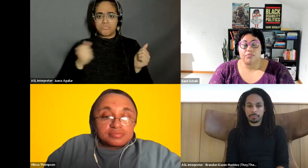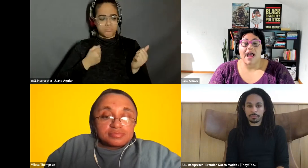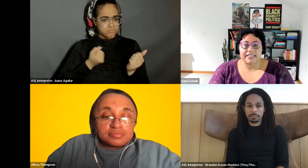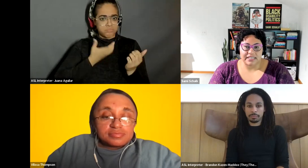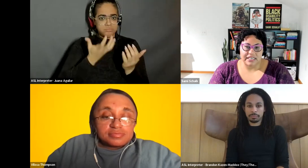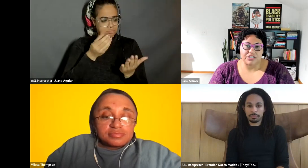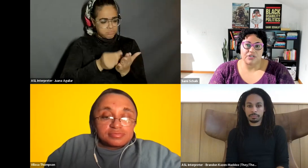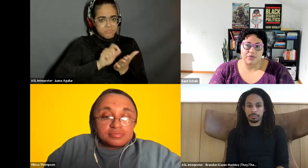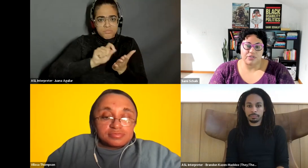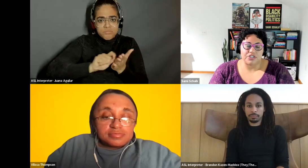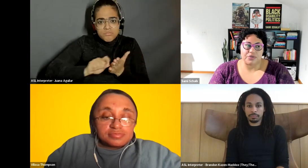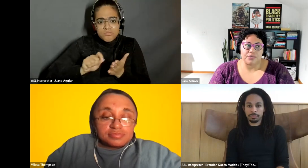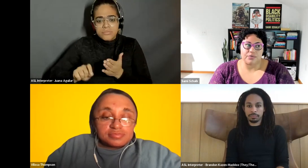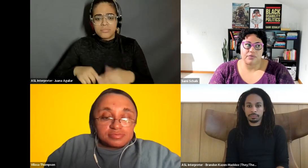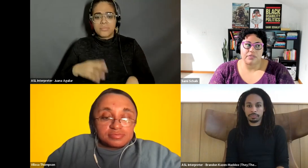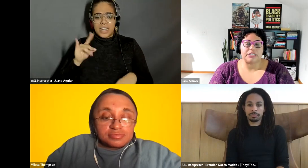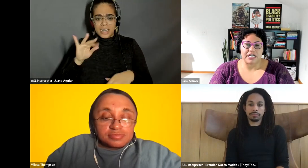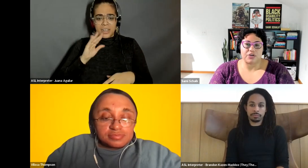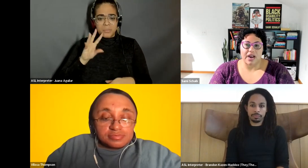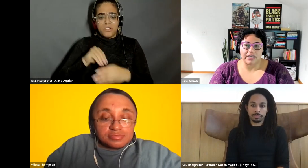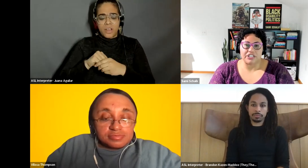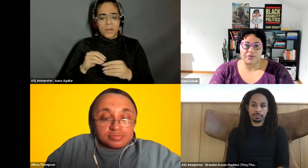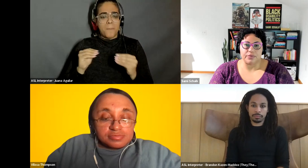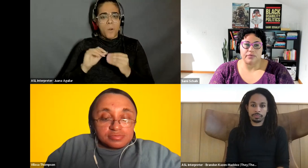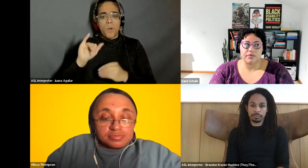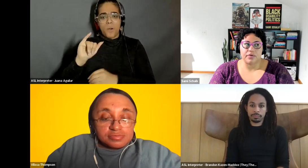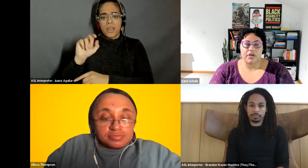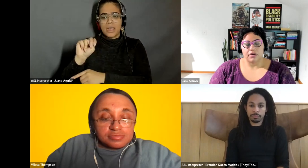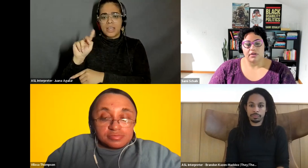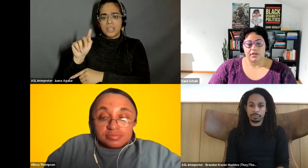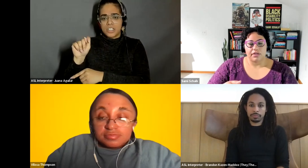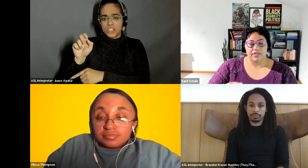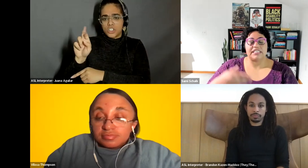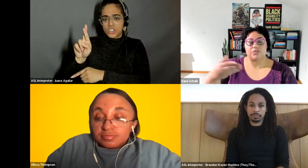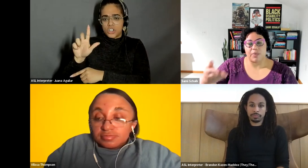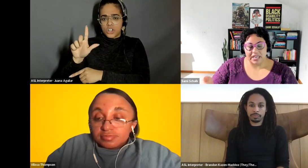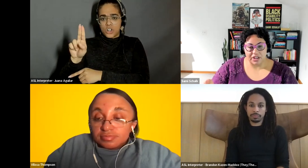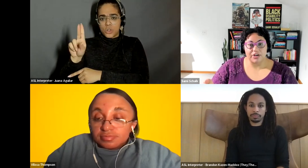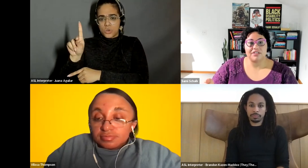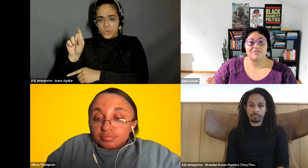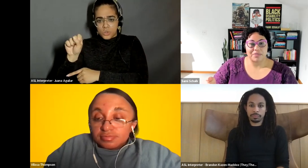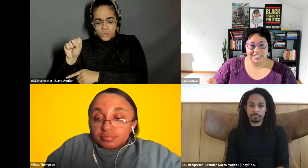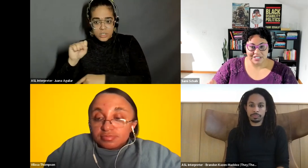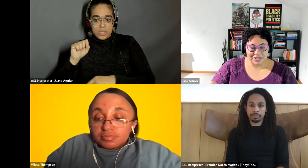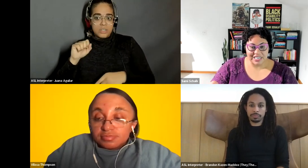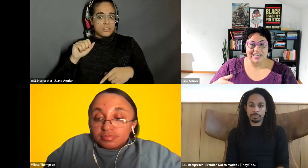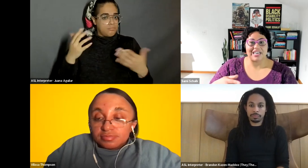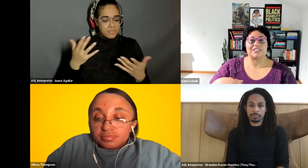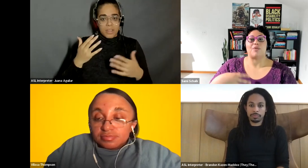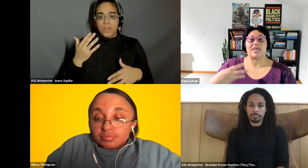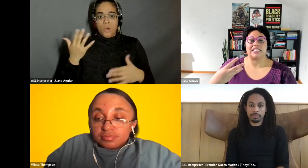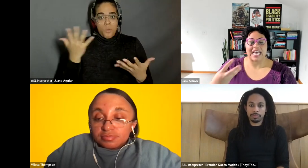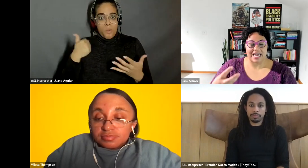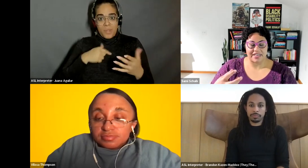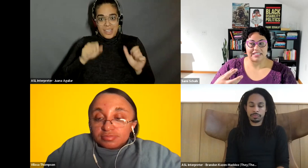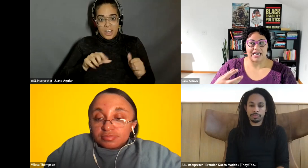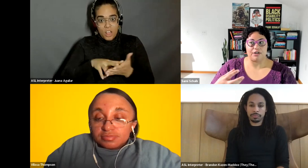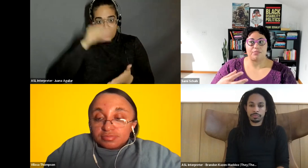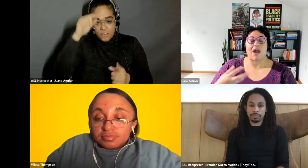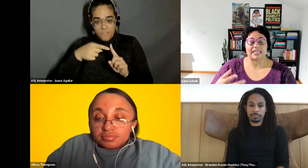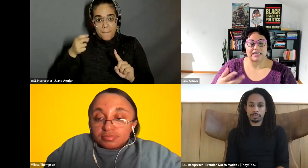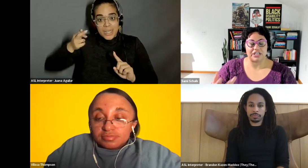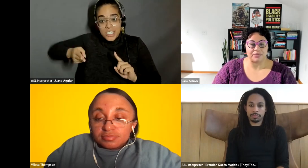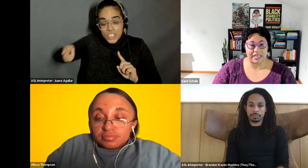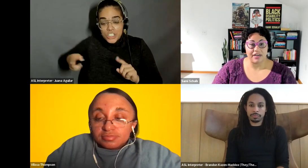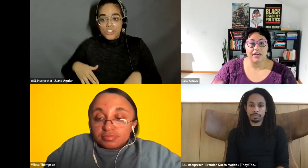Sami Schalk: Texas interludes to speak directly to This is what we can learn from this history. Here's how we can take this and practically use it